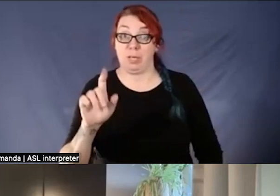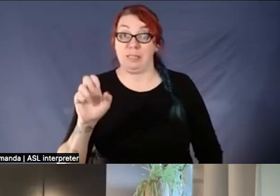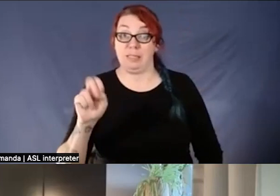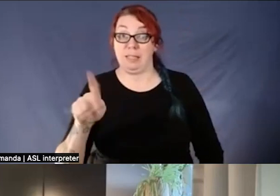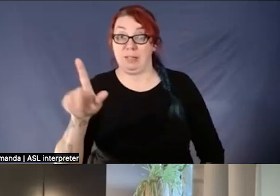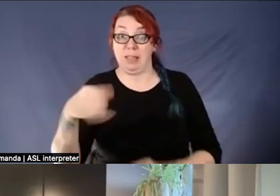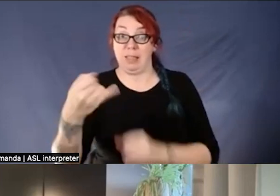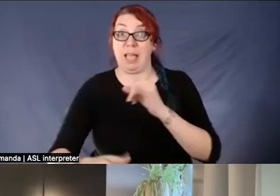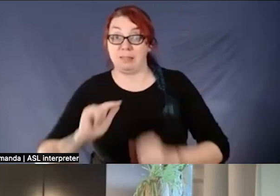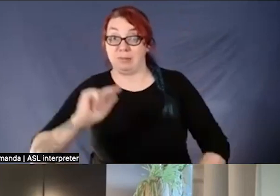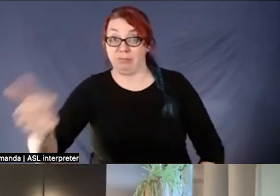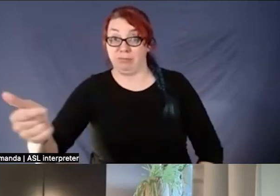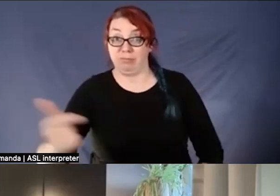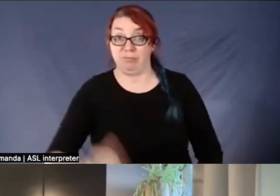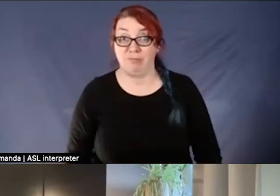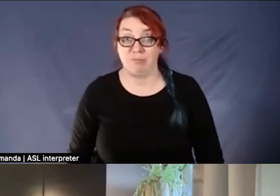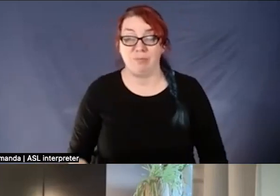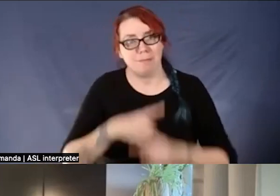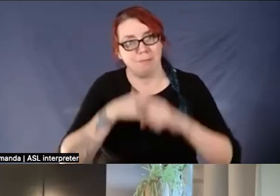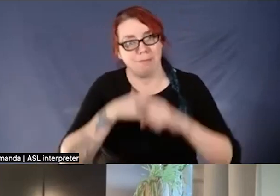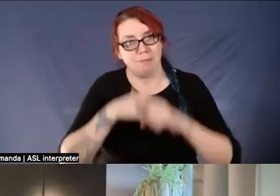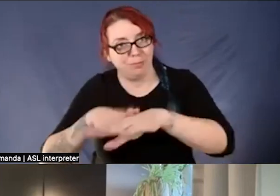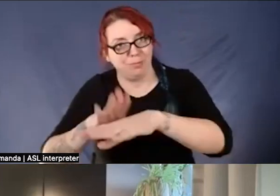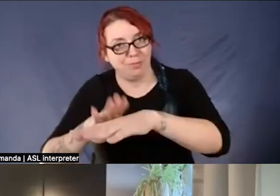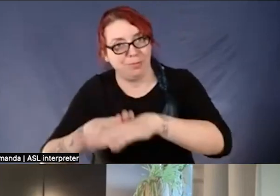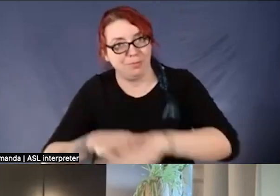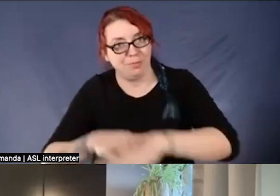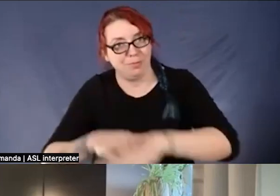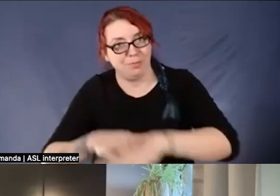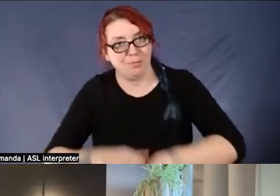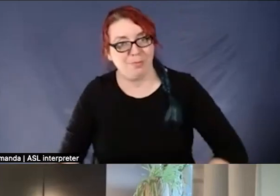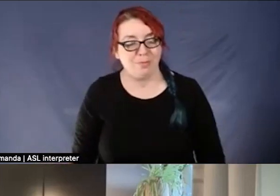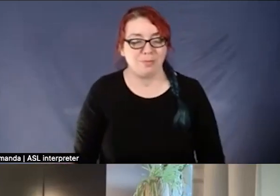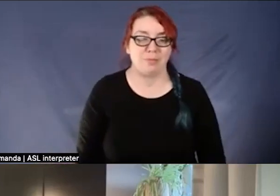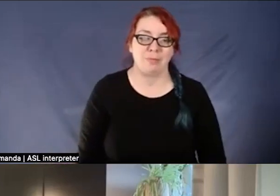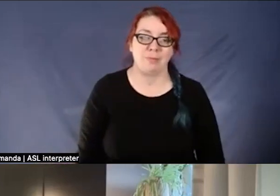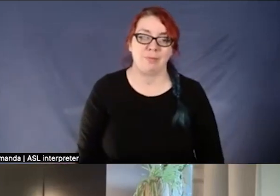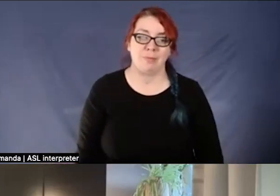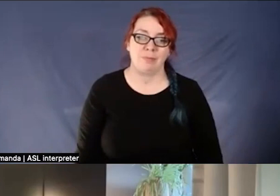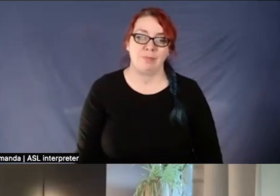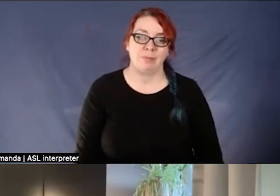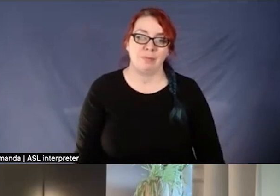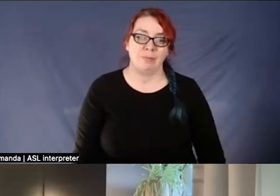to ask you to unmute, Brendan. Sorry about that. Brendan Flattery: Thank you. Just gonna start with